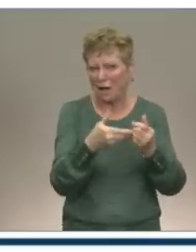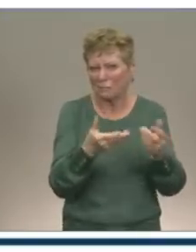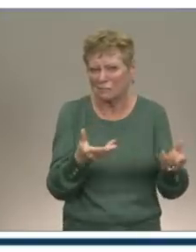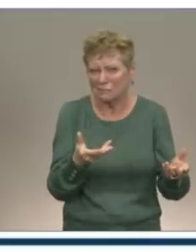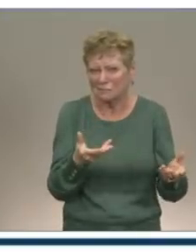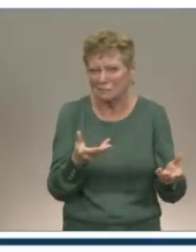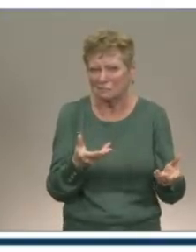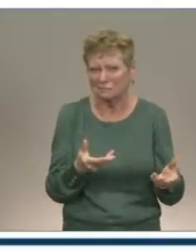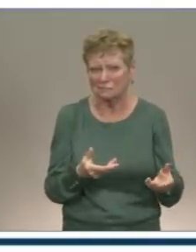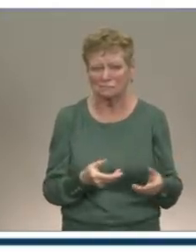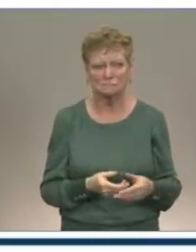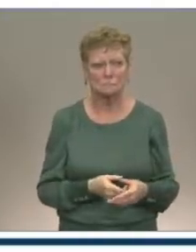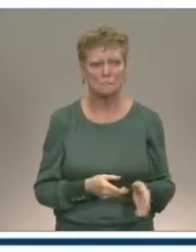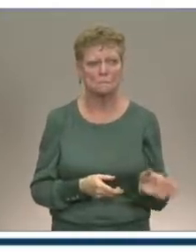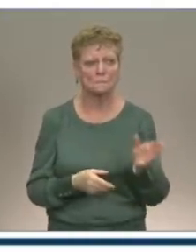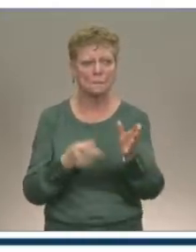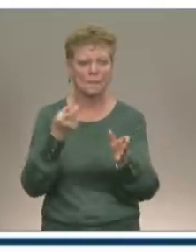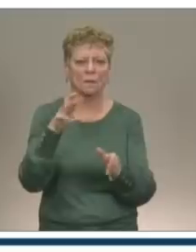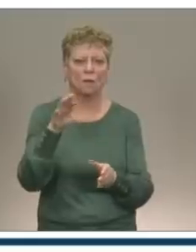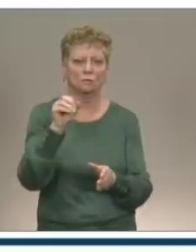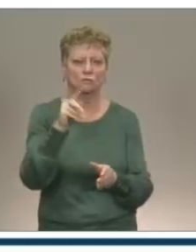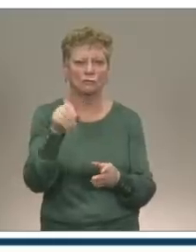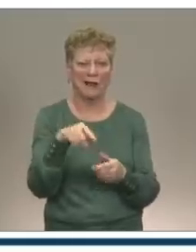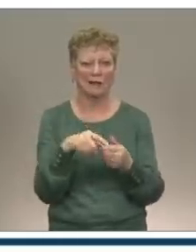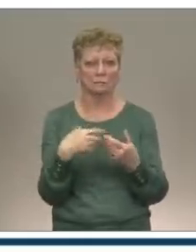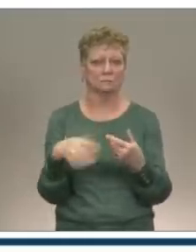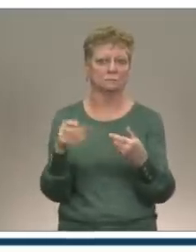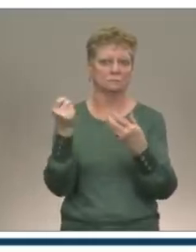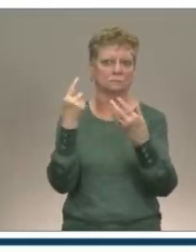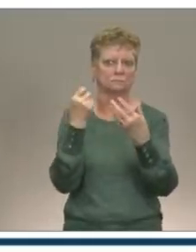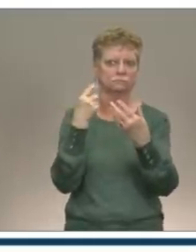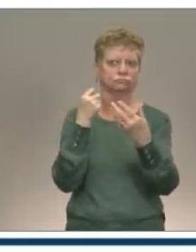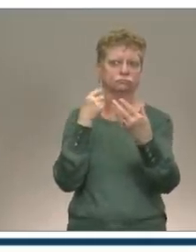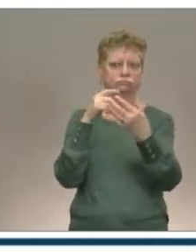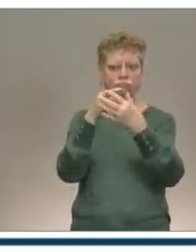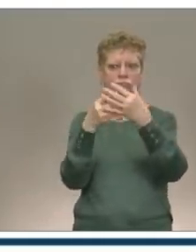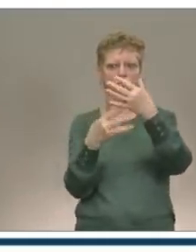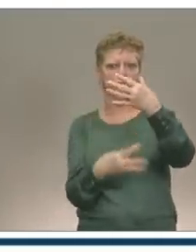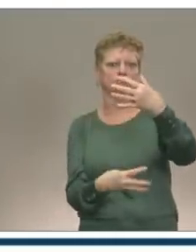so there's a lot in that question so first of all it's unfortunate if people were i can continue to